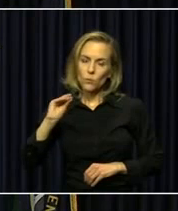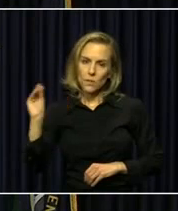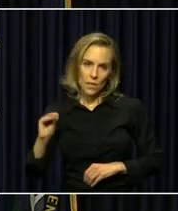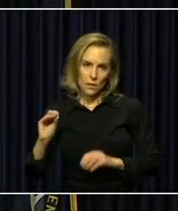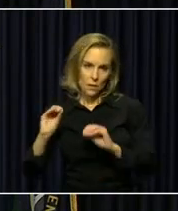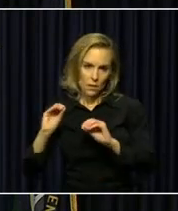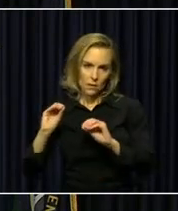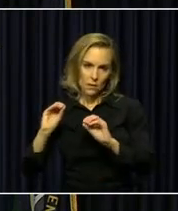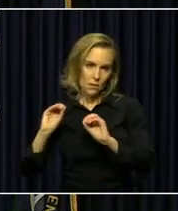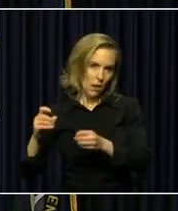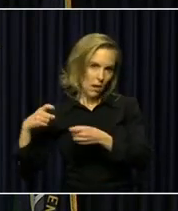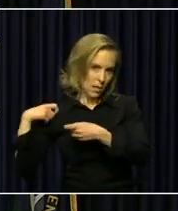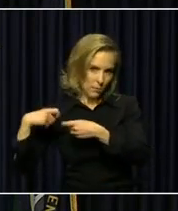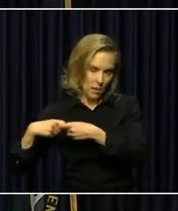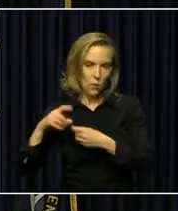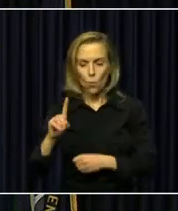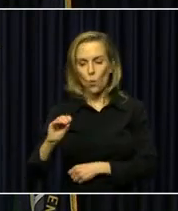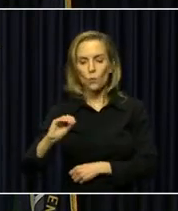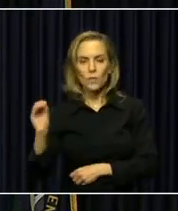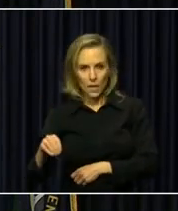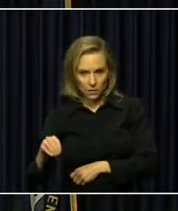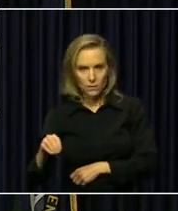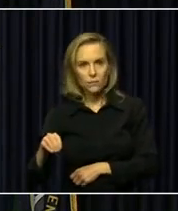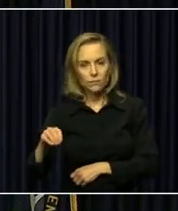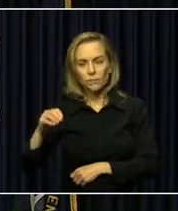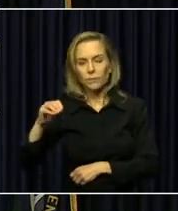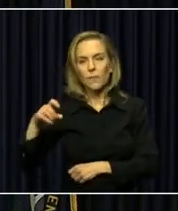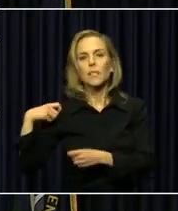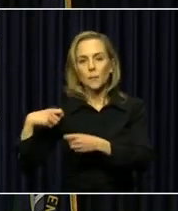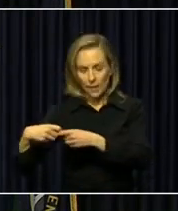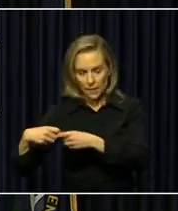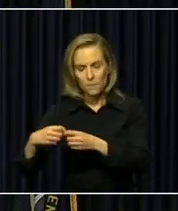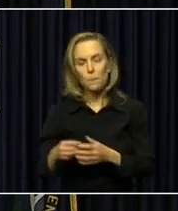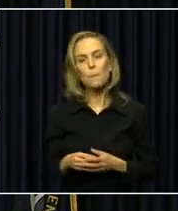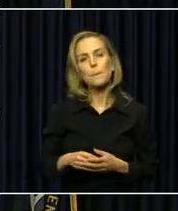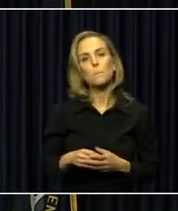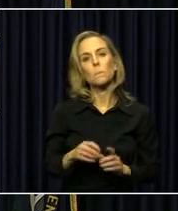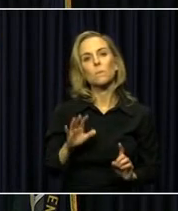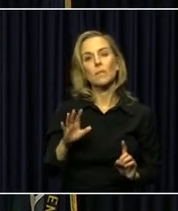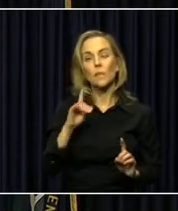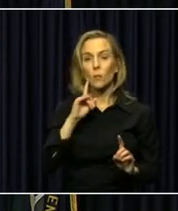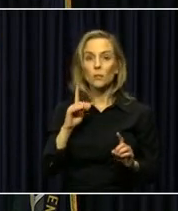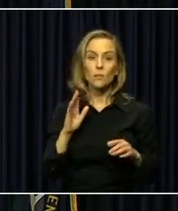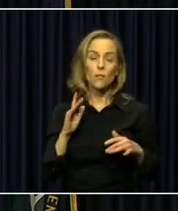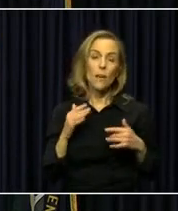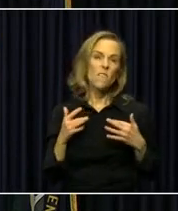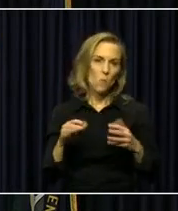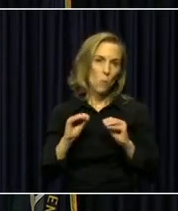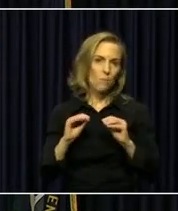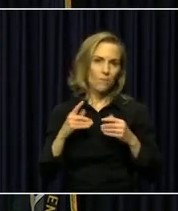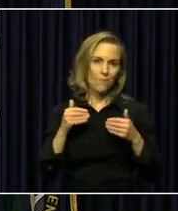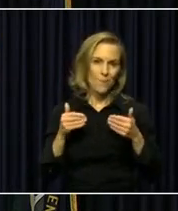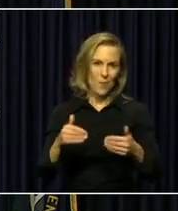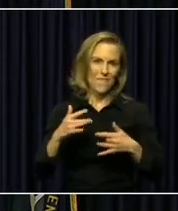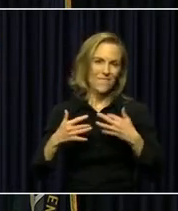JUST ONE STAFF MEMBER. BUT THE AREA OF PARTICULAR CONCERN IS OUR -- LISTEN, THEY'RE ALL A CONCERN.